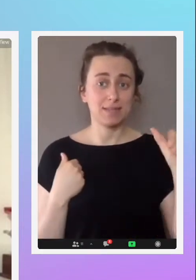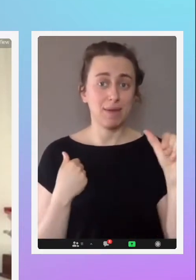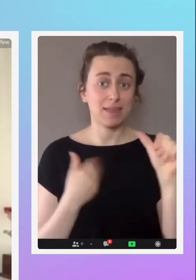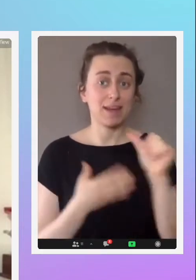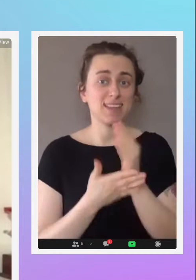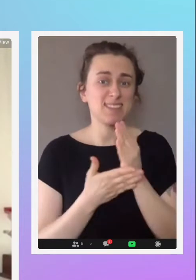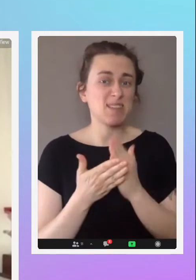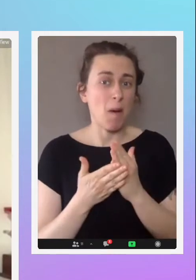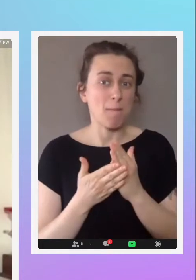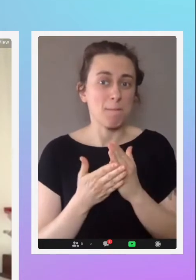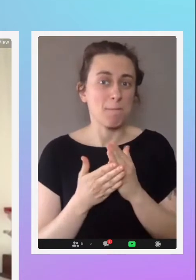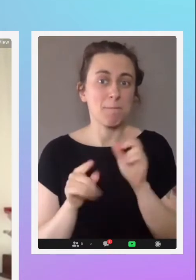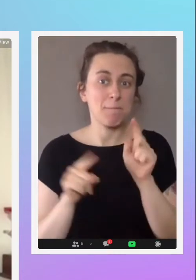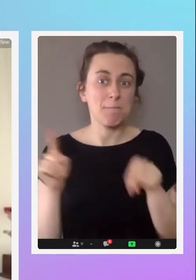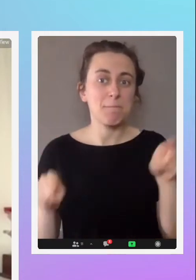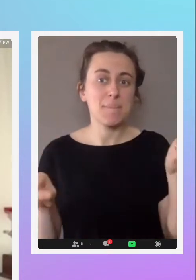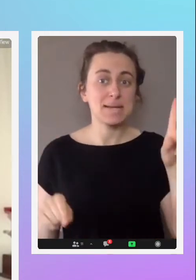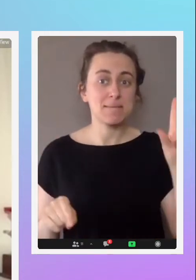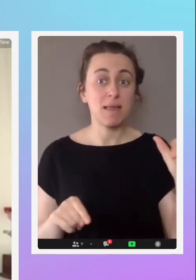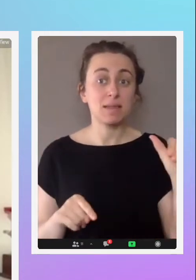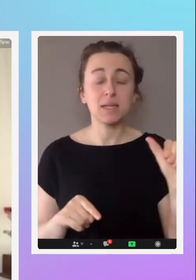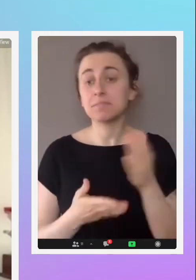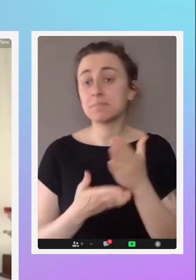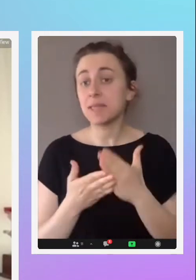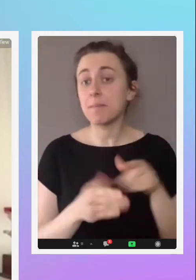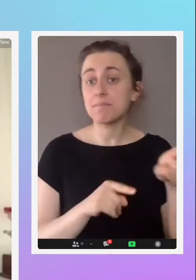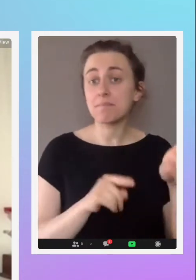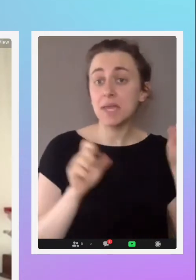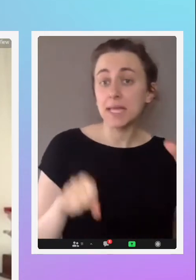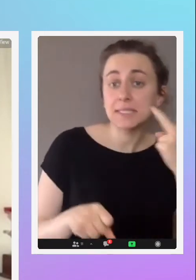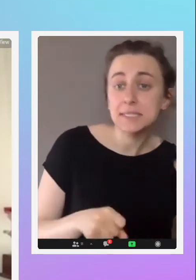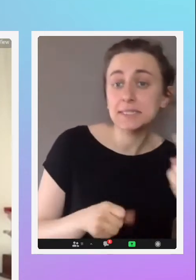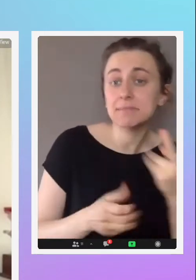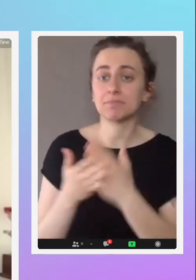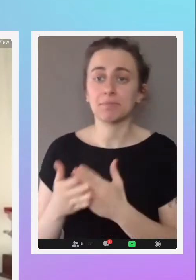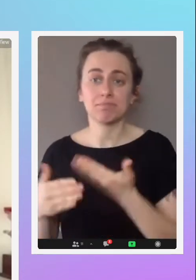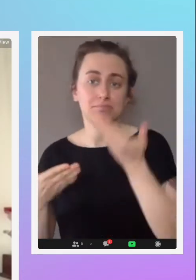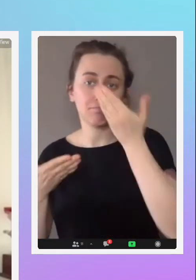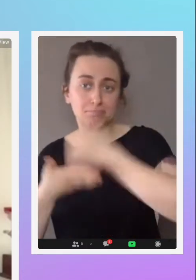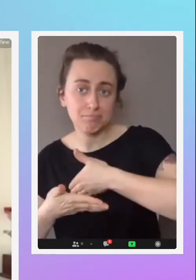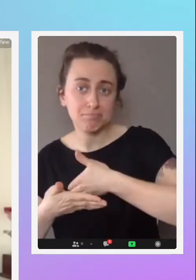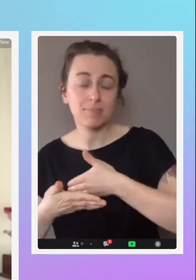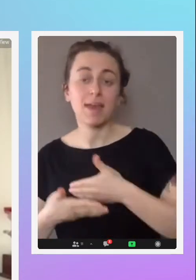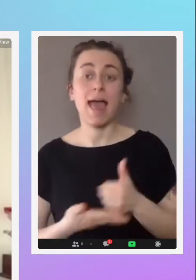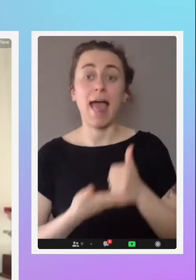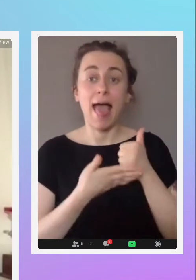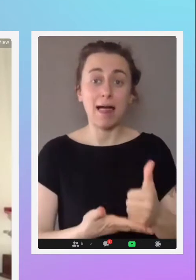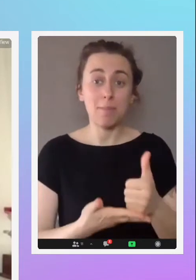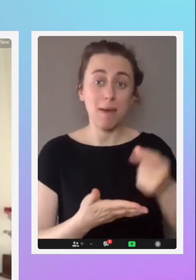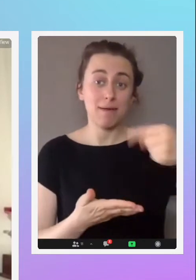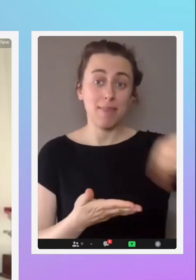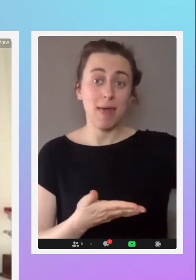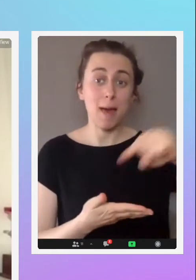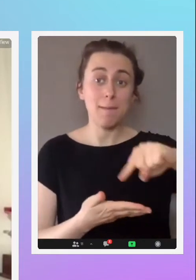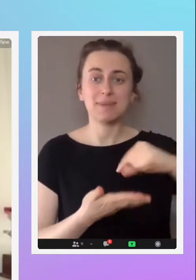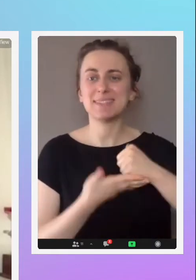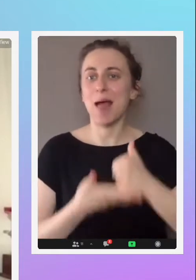and that helping them is helping a billion people. I wanna remind you that every time